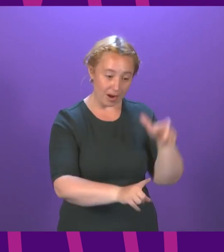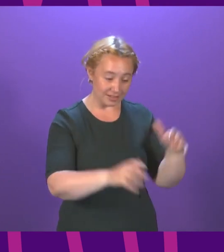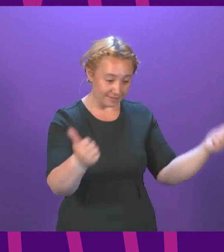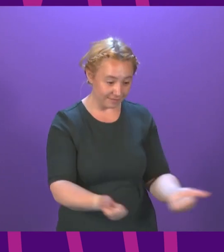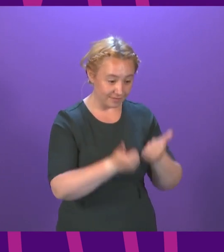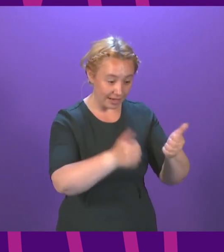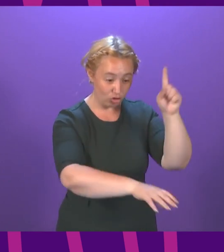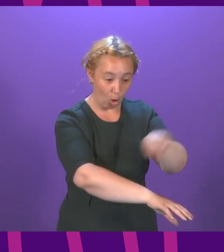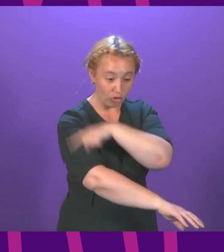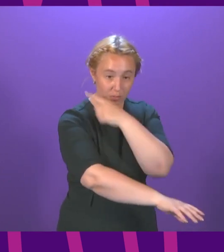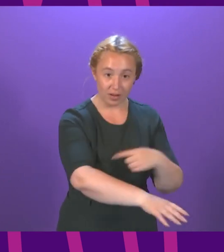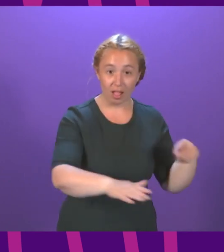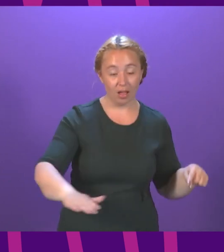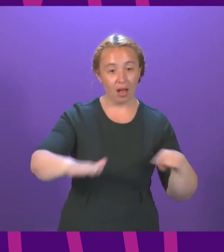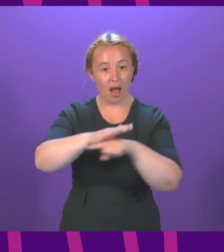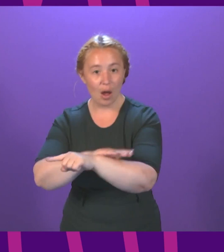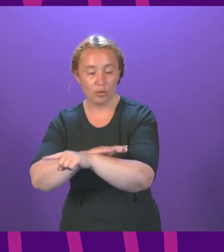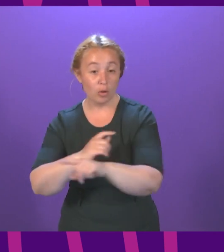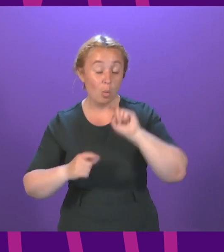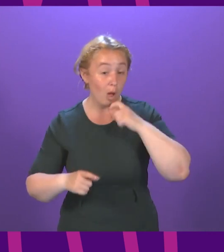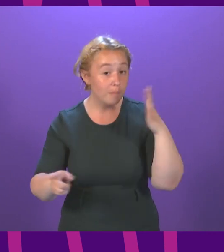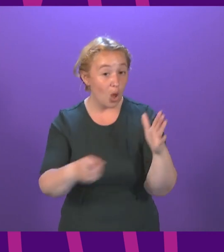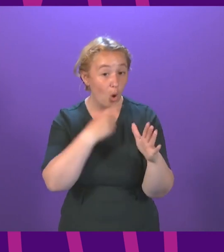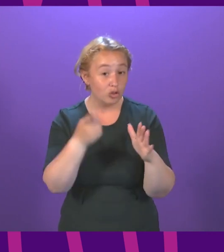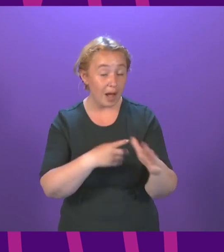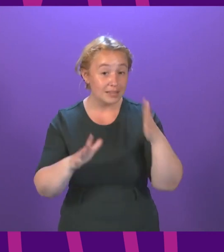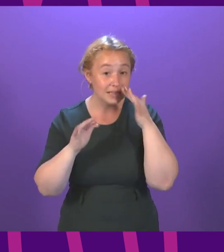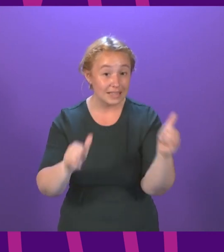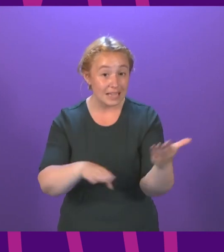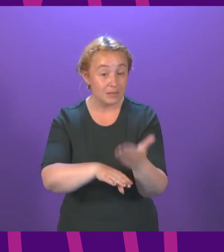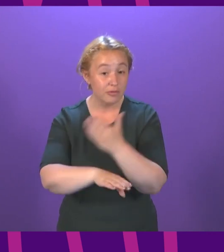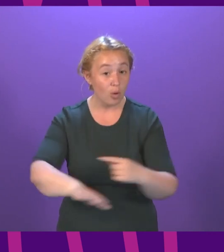patients now automatically tested for Covid before being discharged?